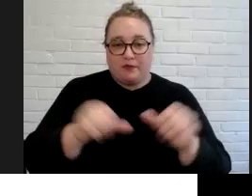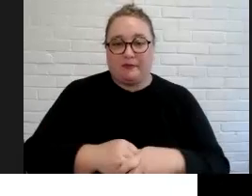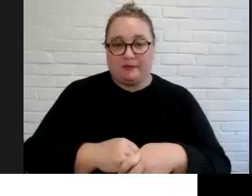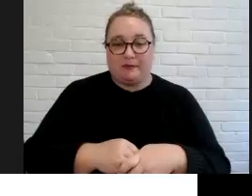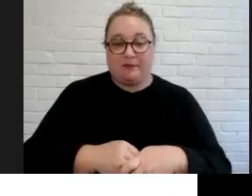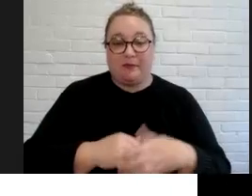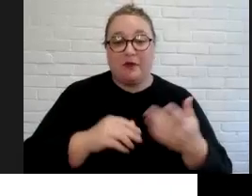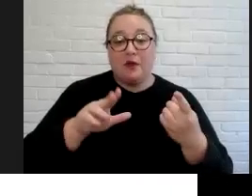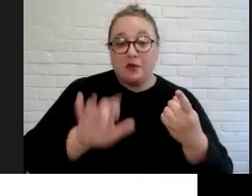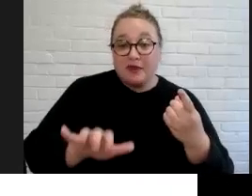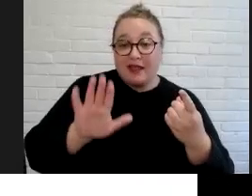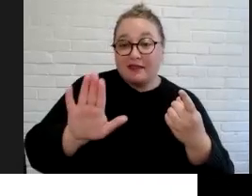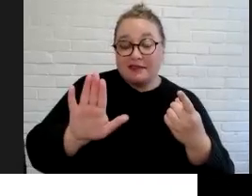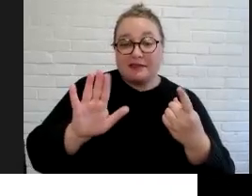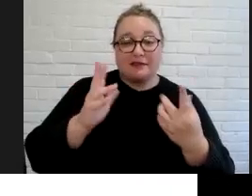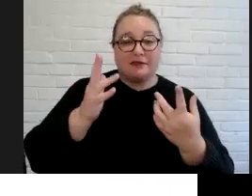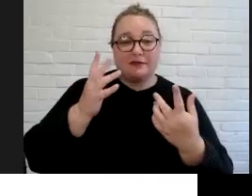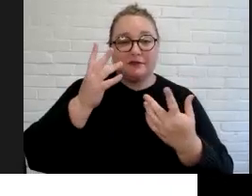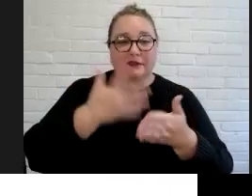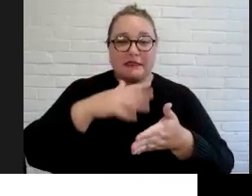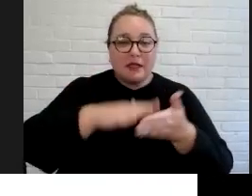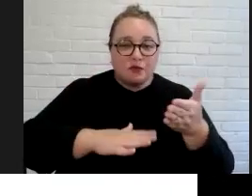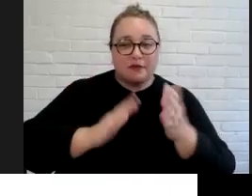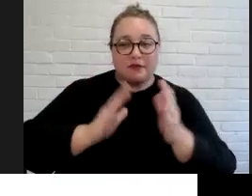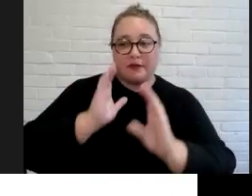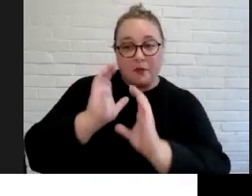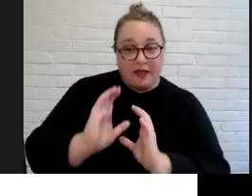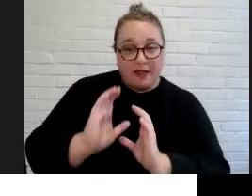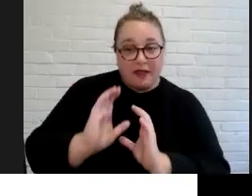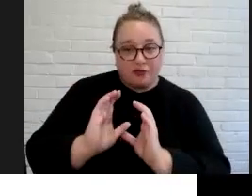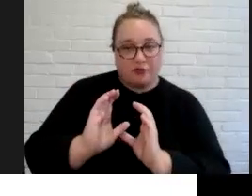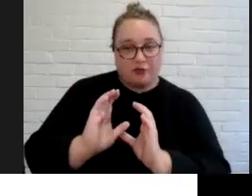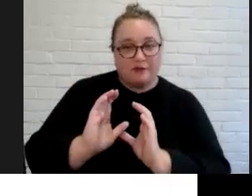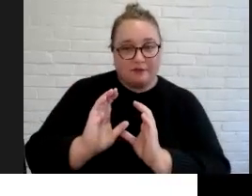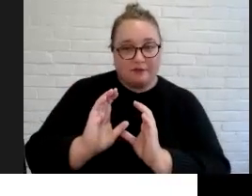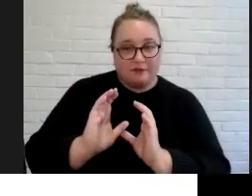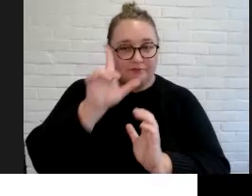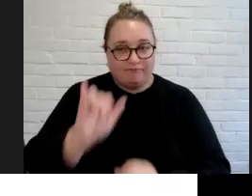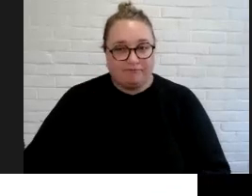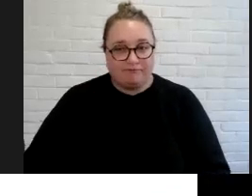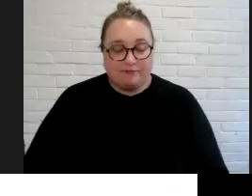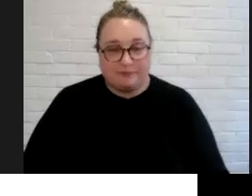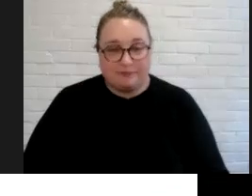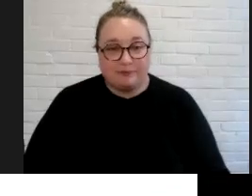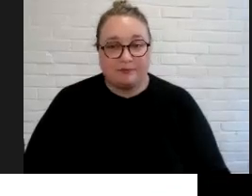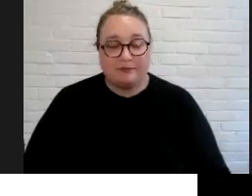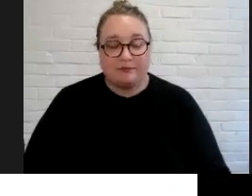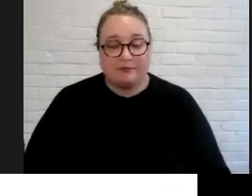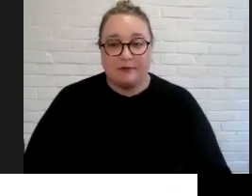scheduling of her communication. Okay. So,